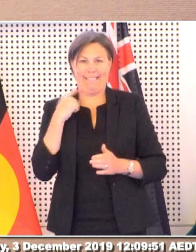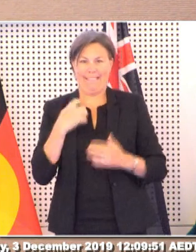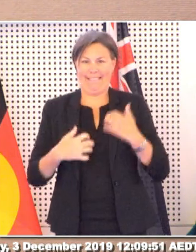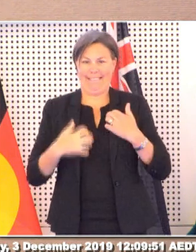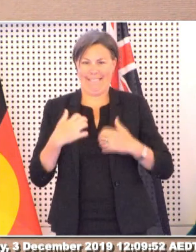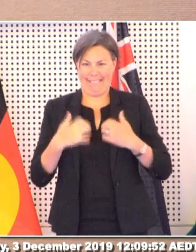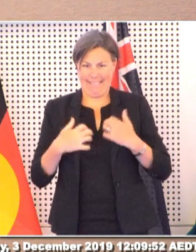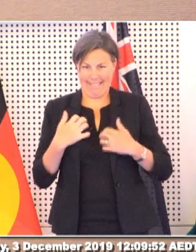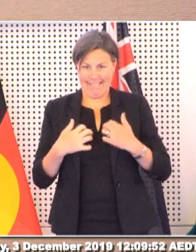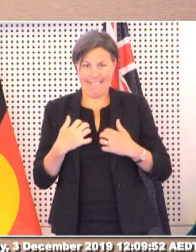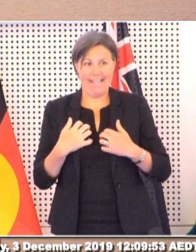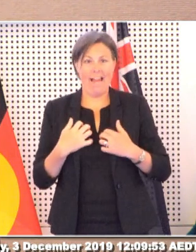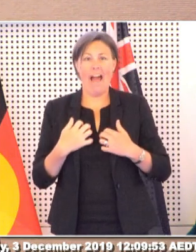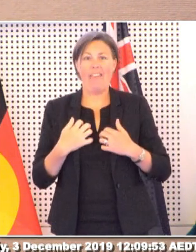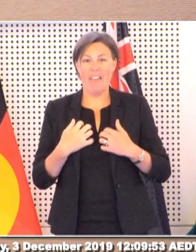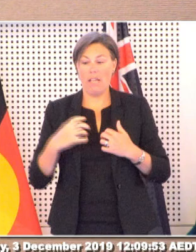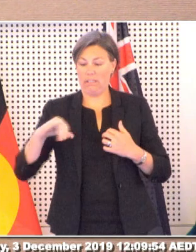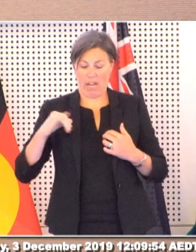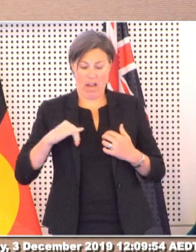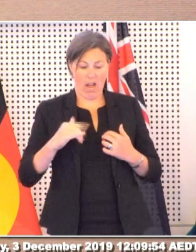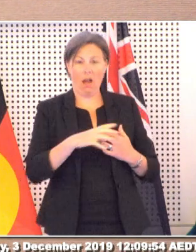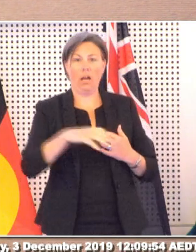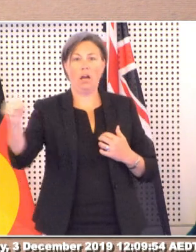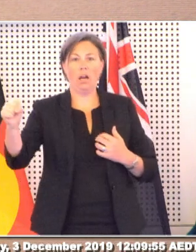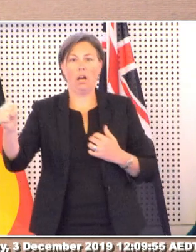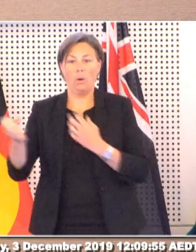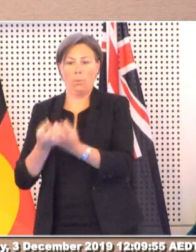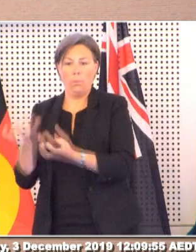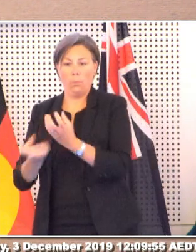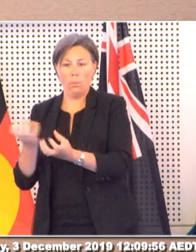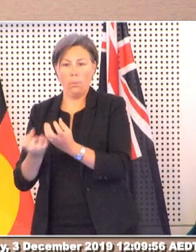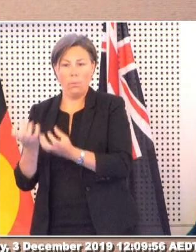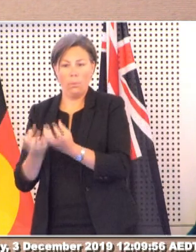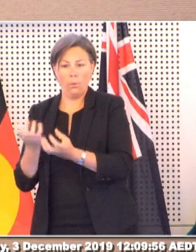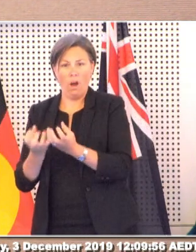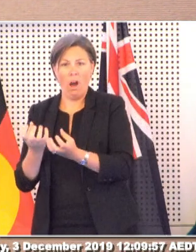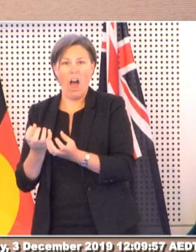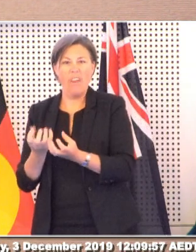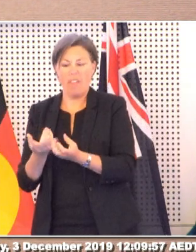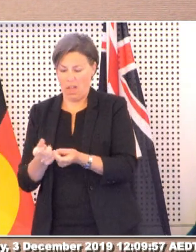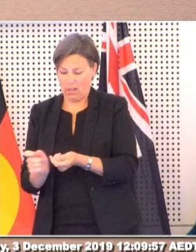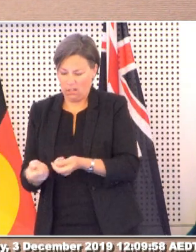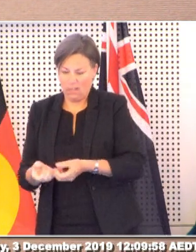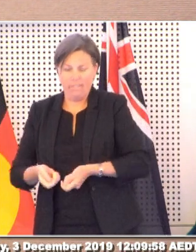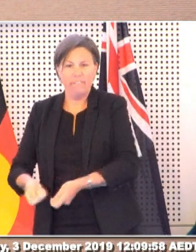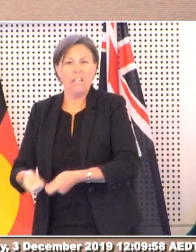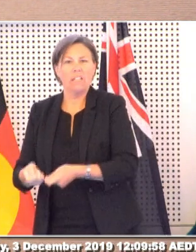and then didn’t bring it back and said, “It went slimy and I threw it out for my dogs.” And he went without his Christmas dinner that year